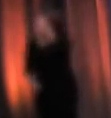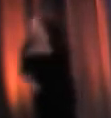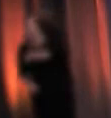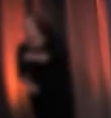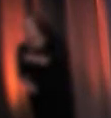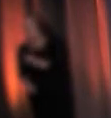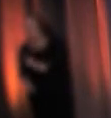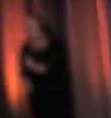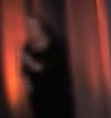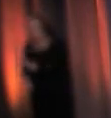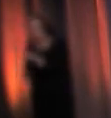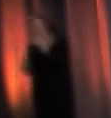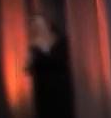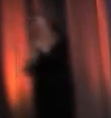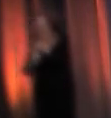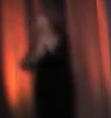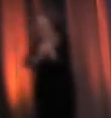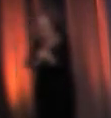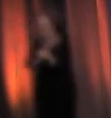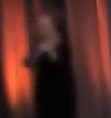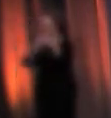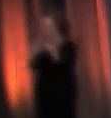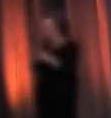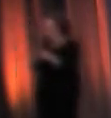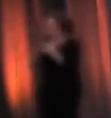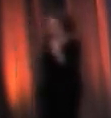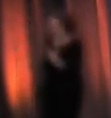we have another way of evidencing museum story of digital transformation.